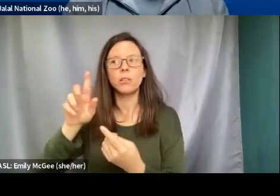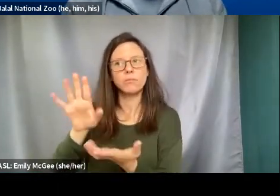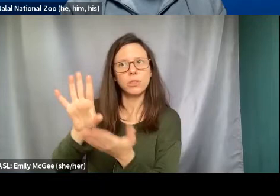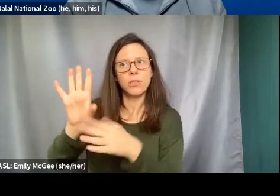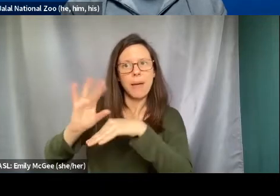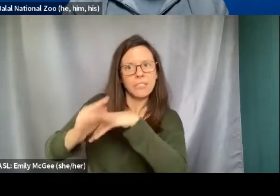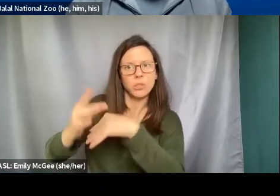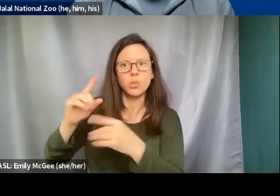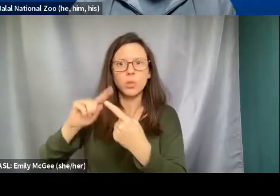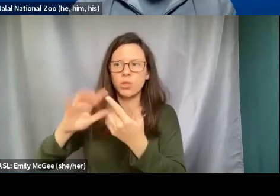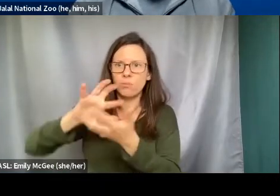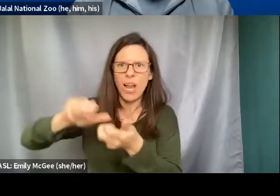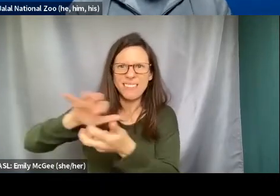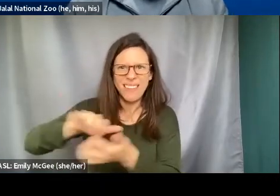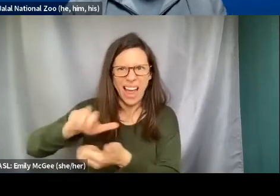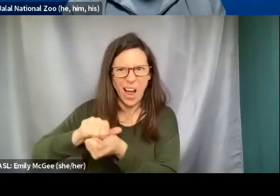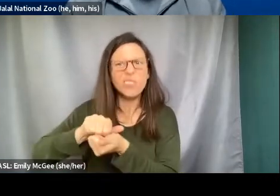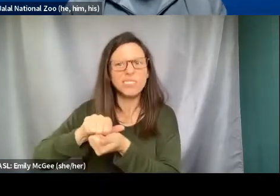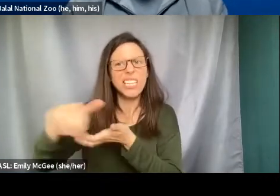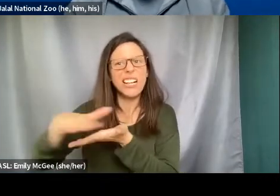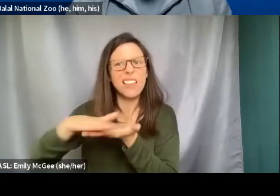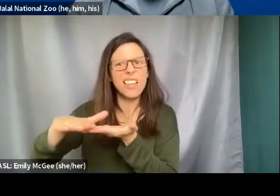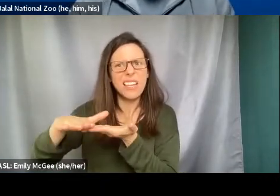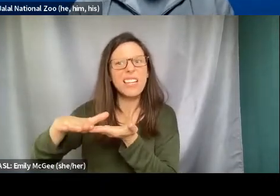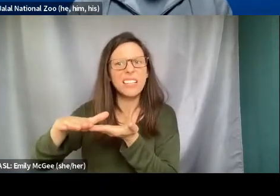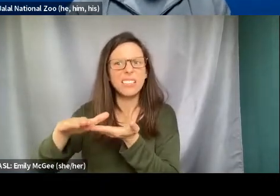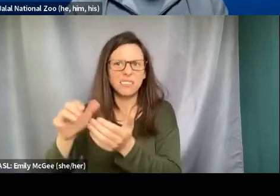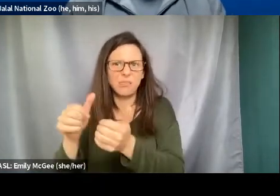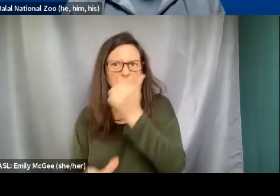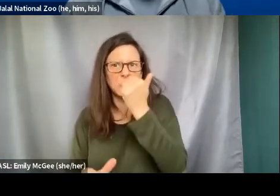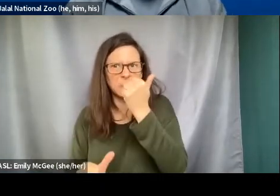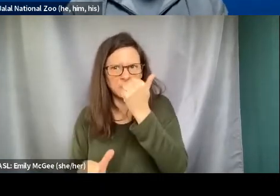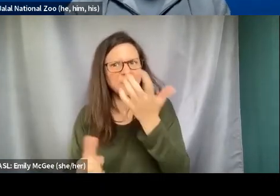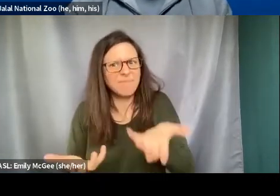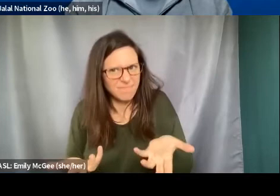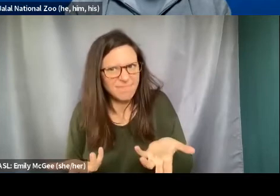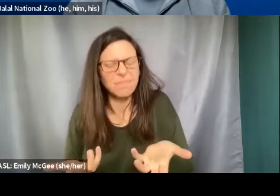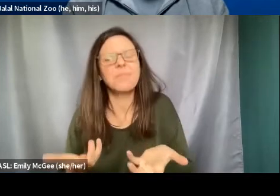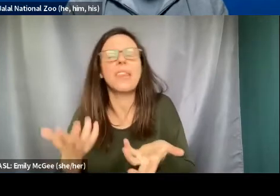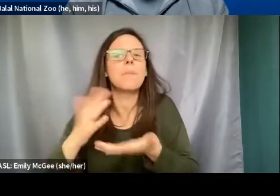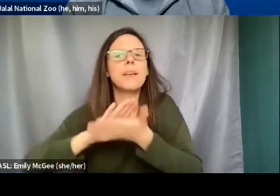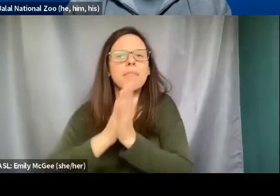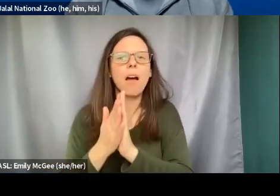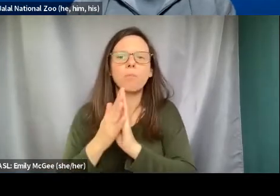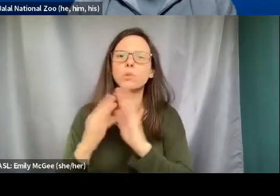You know, in here in Amazonia it's us as well as the animal keepers we kind of act like